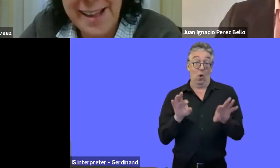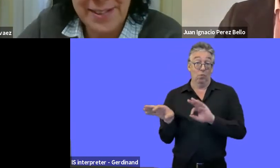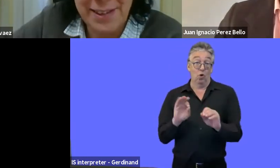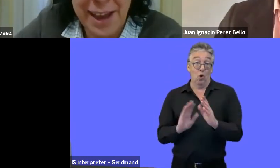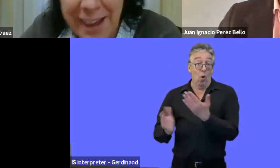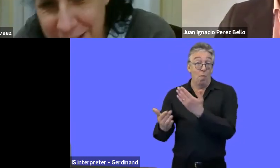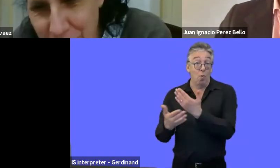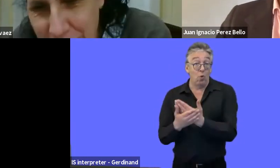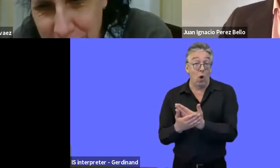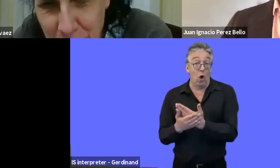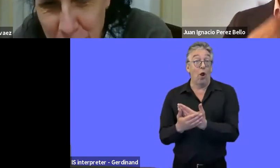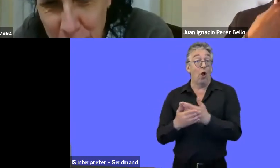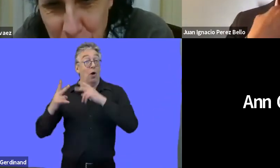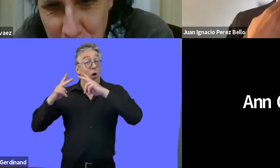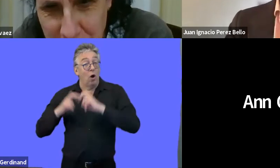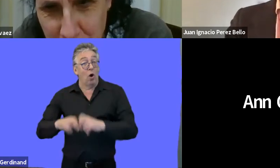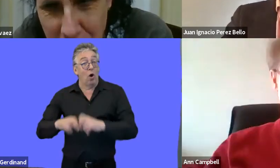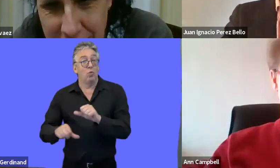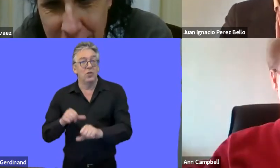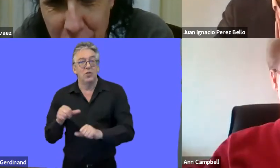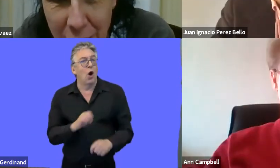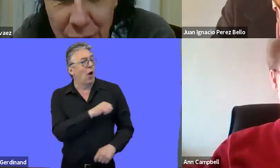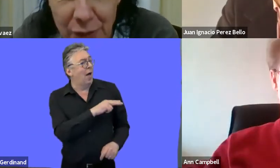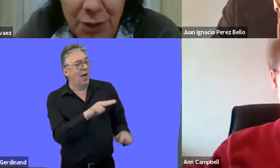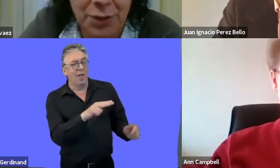Ann, welcome to this webinar. You have the floor.